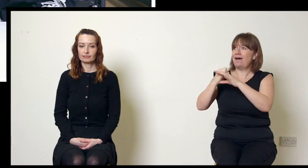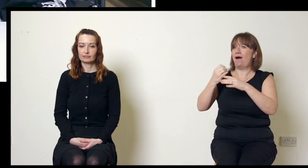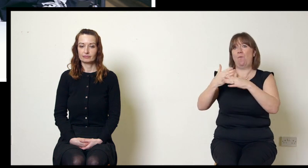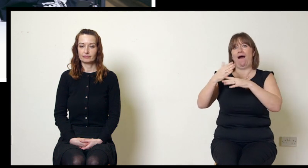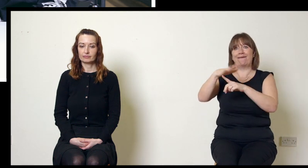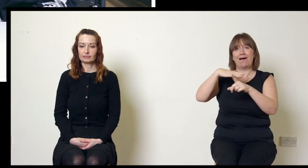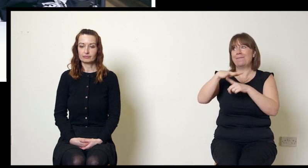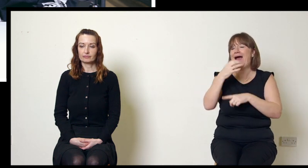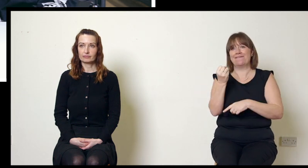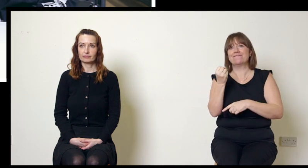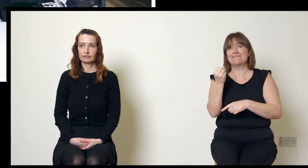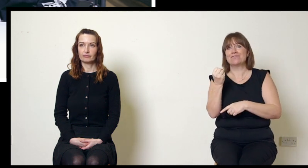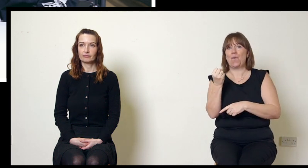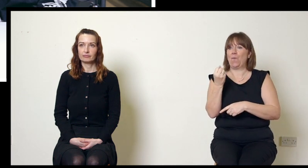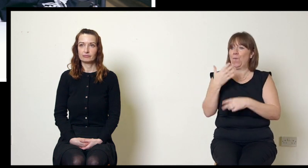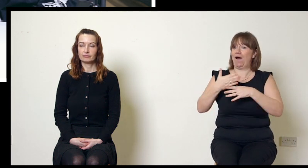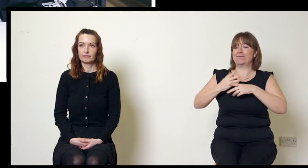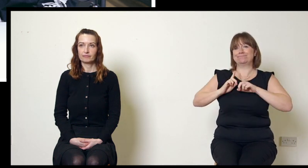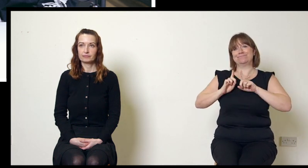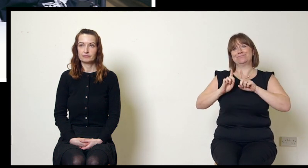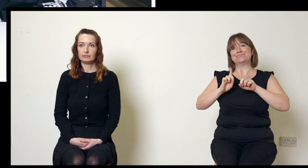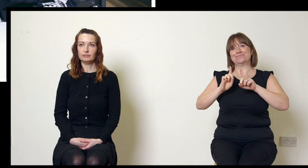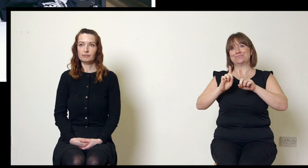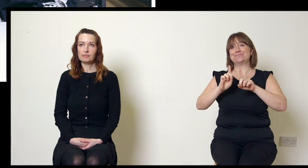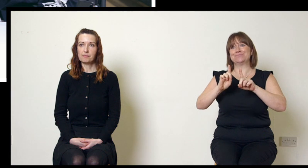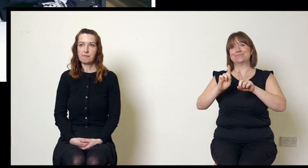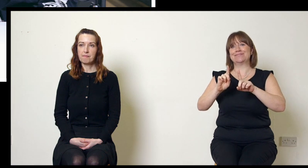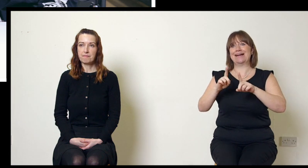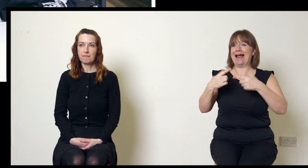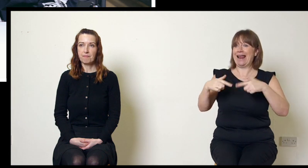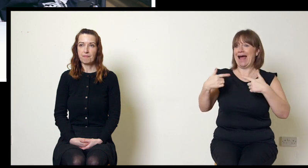So to work alongside you really allowed us to…you could question us